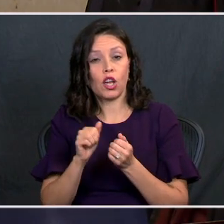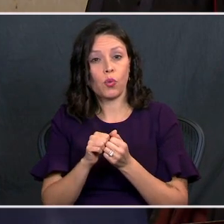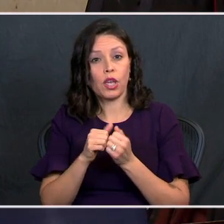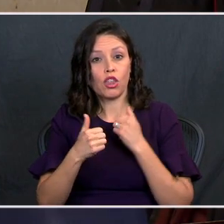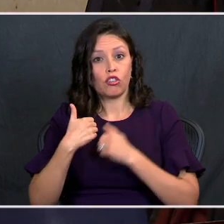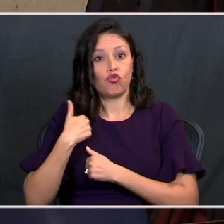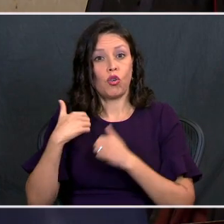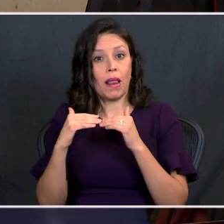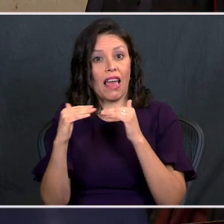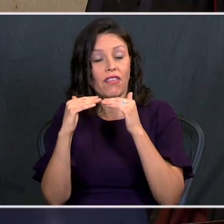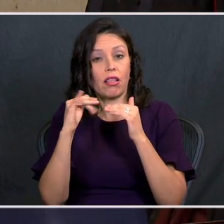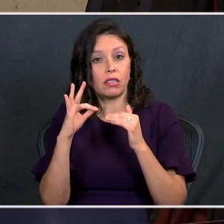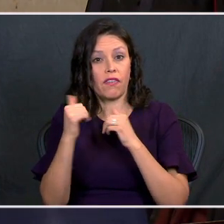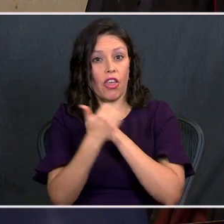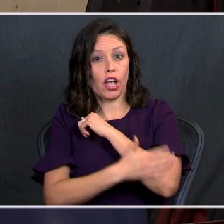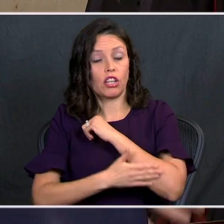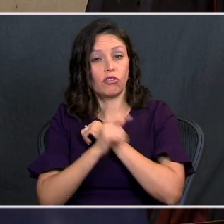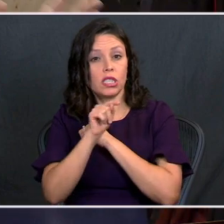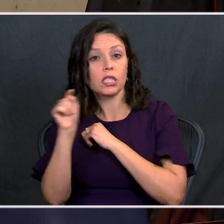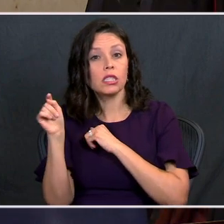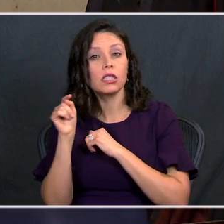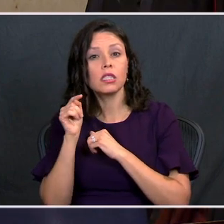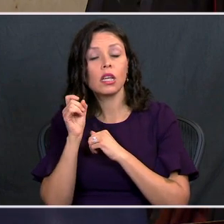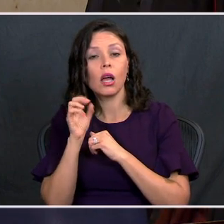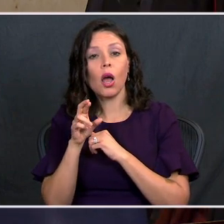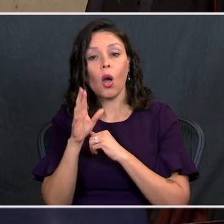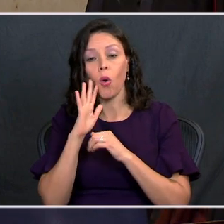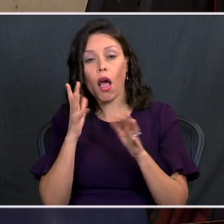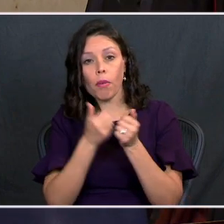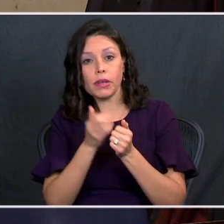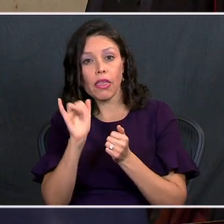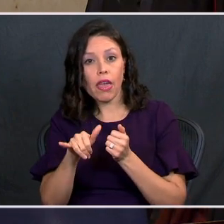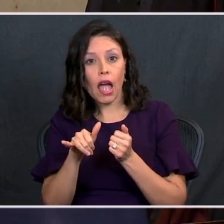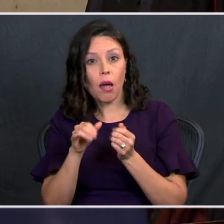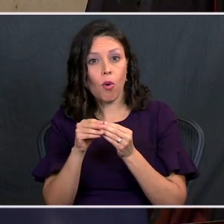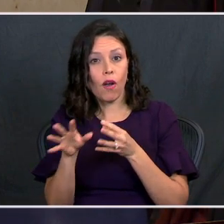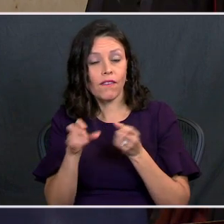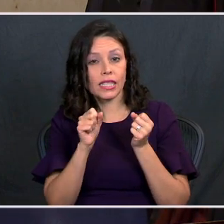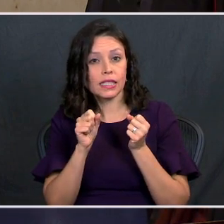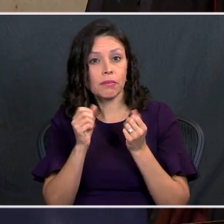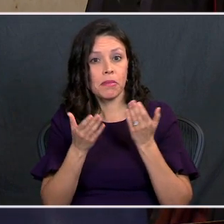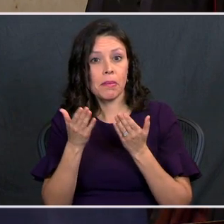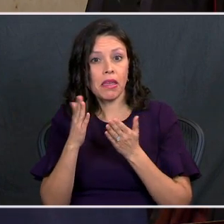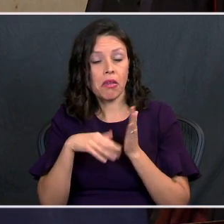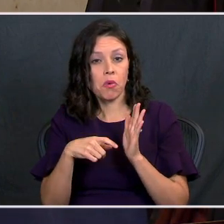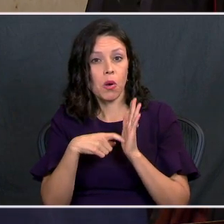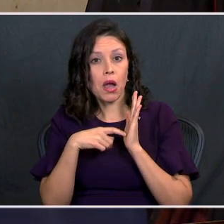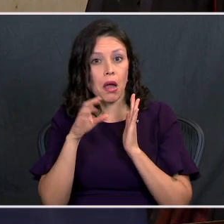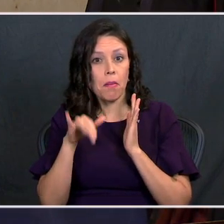in various countries overseas, or to update that more quickly than might be required by the statute?